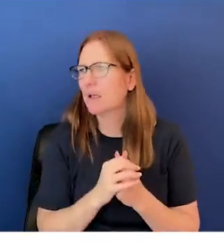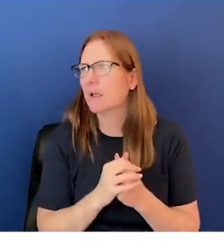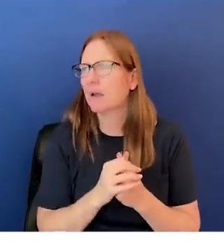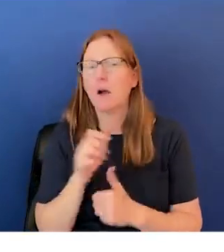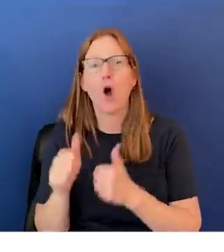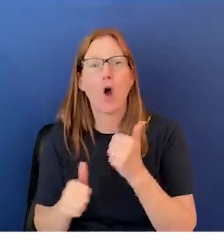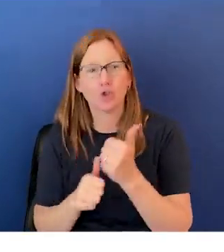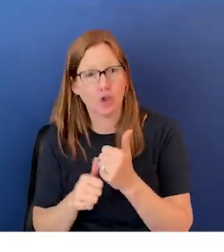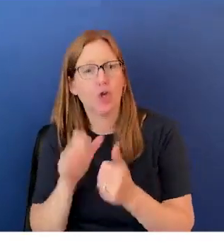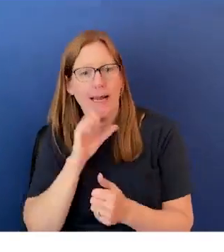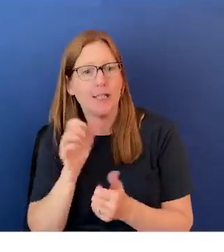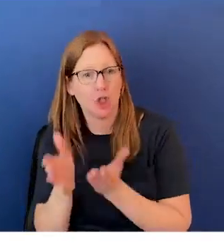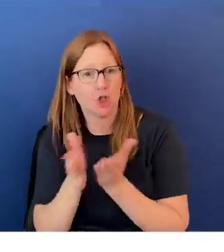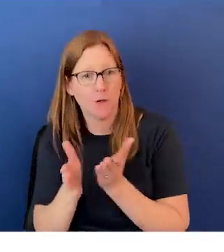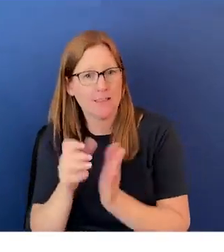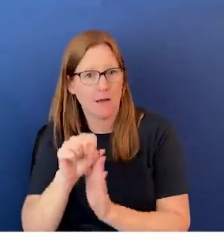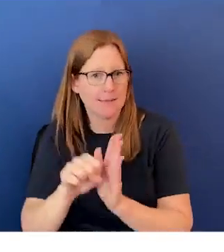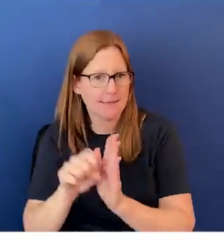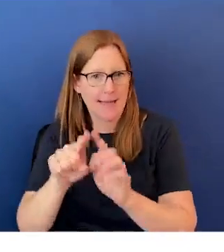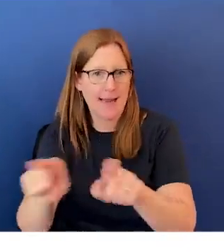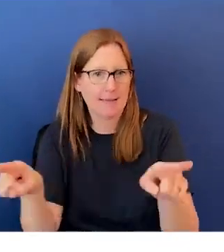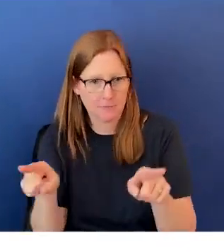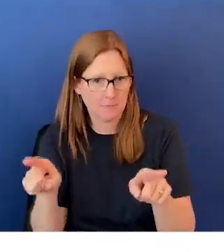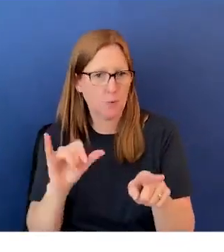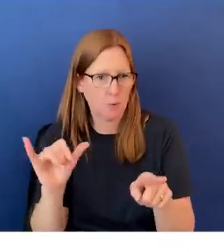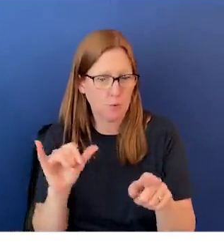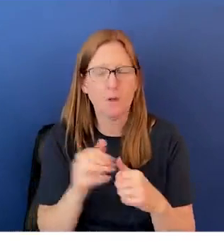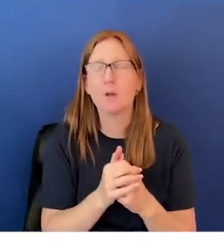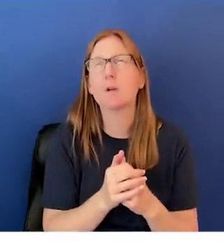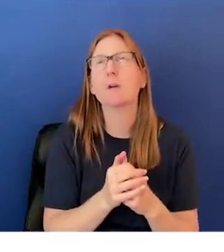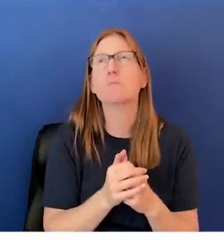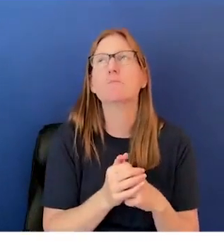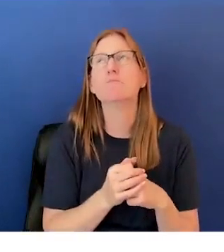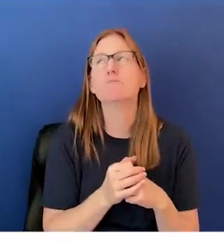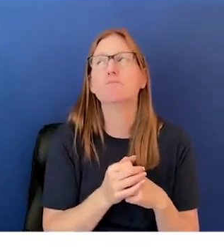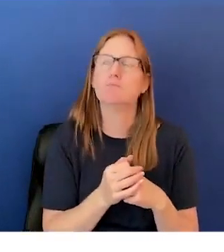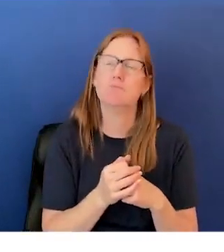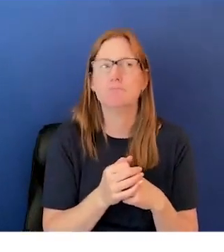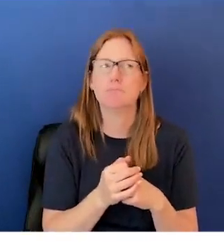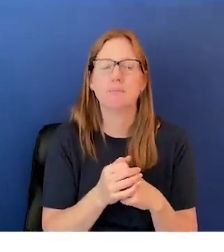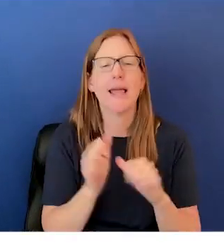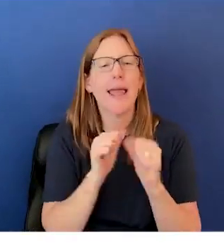so state and state, you know area agencies on aging, but they